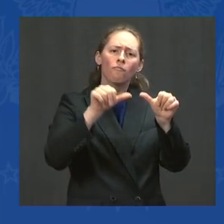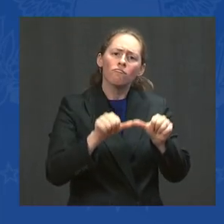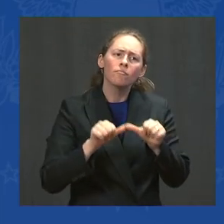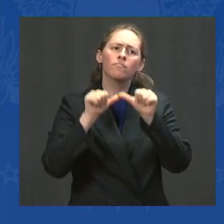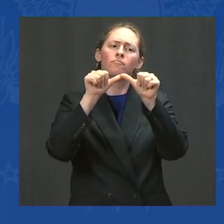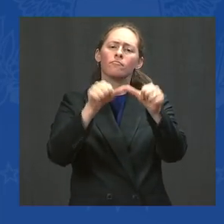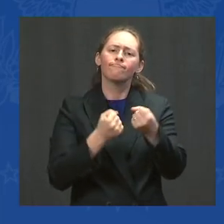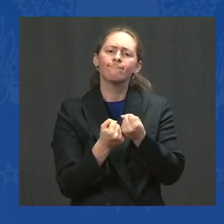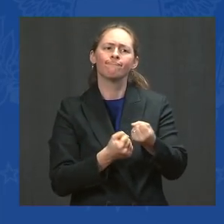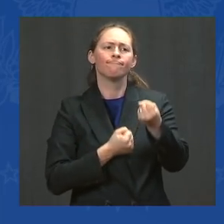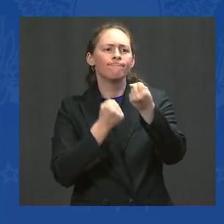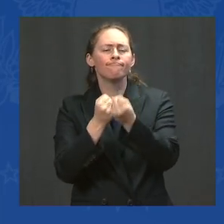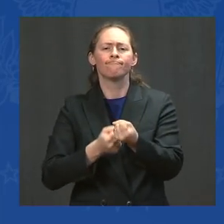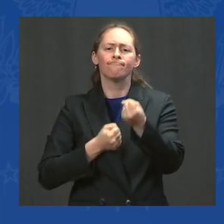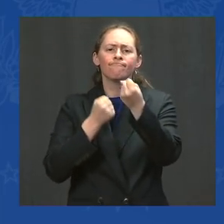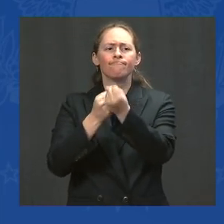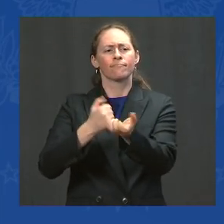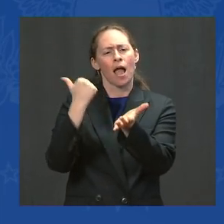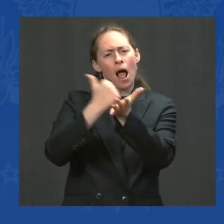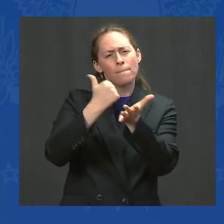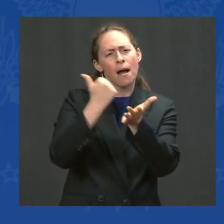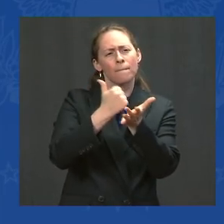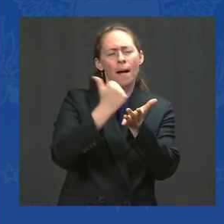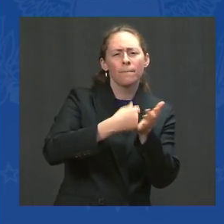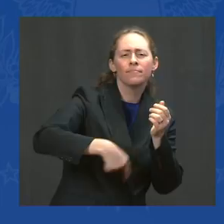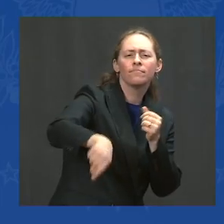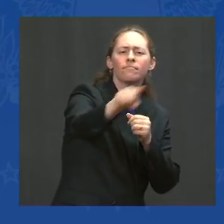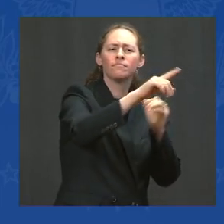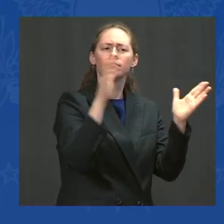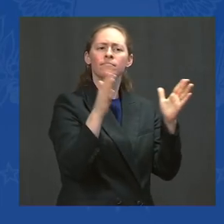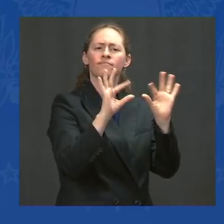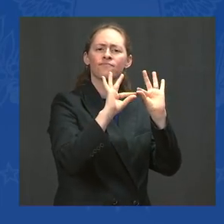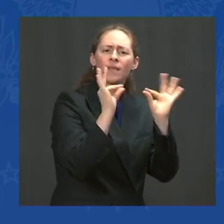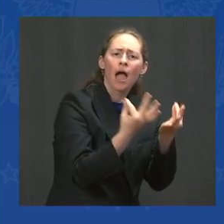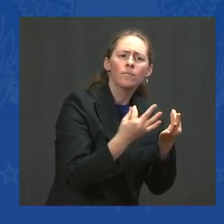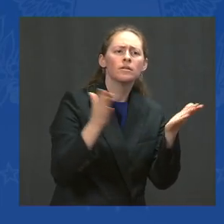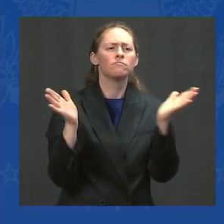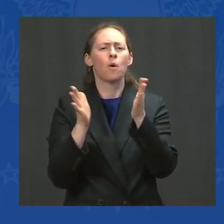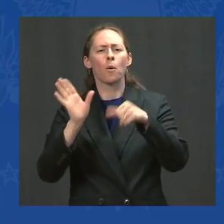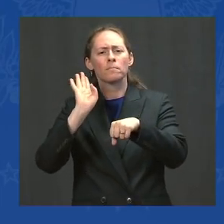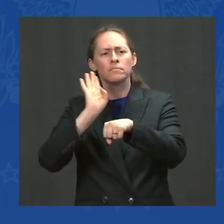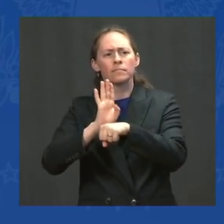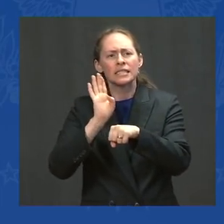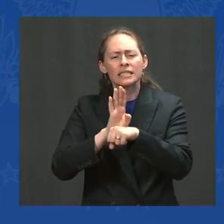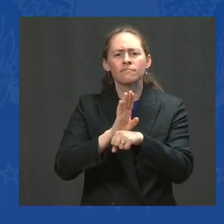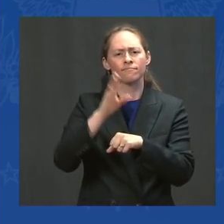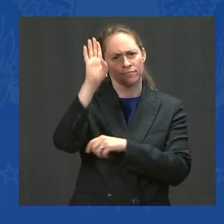so we could help families and small businesses weather the ups and downs of our -- as the economy recovers from an historic pandemic.